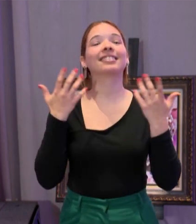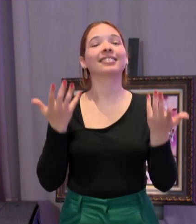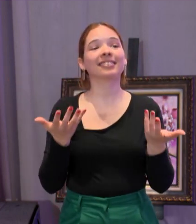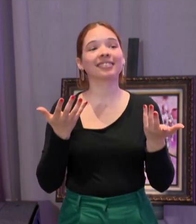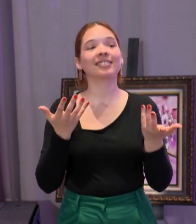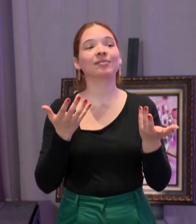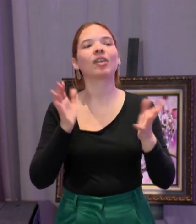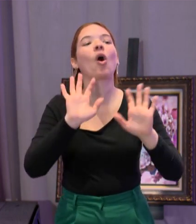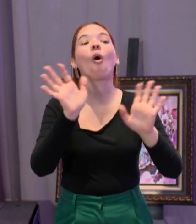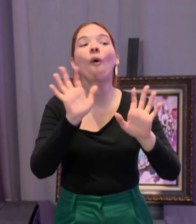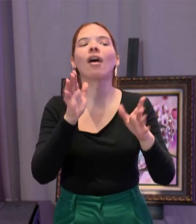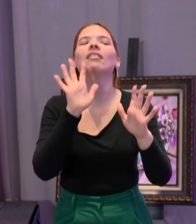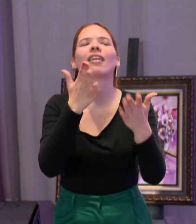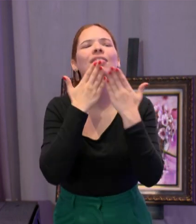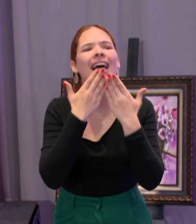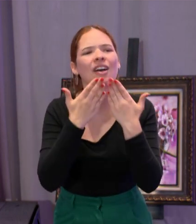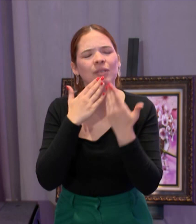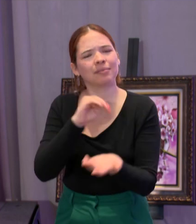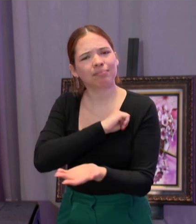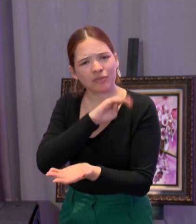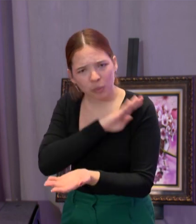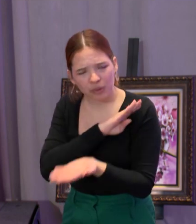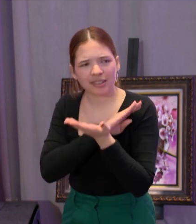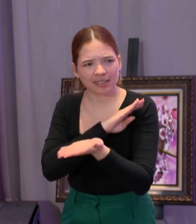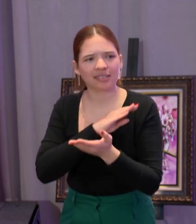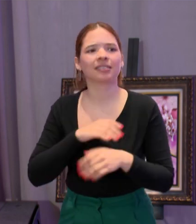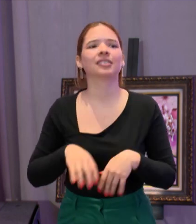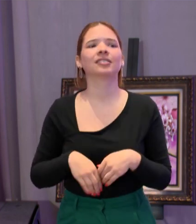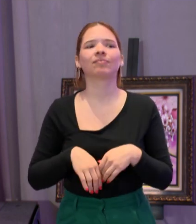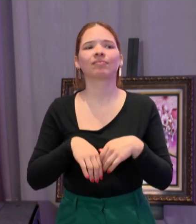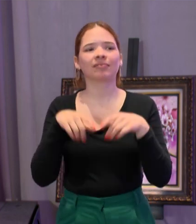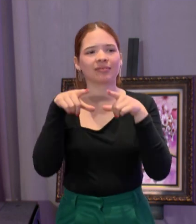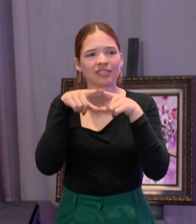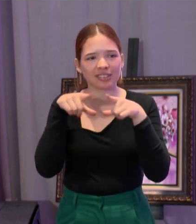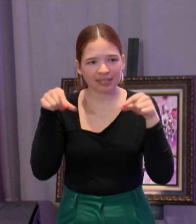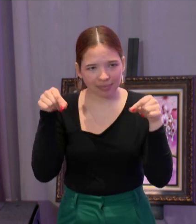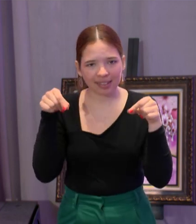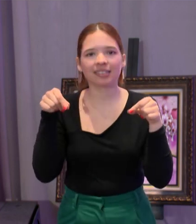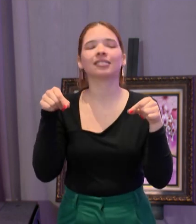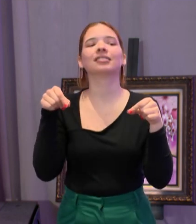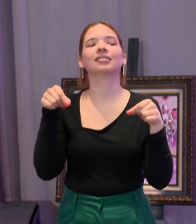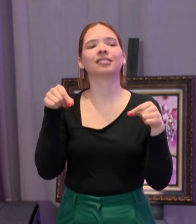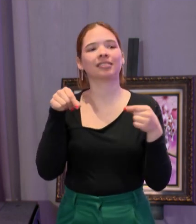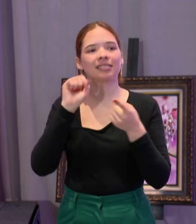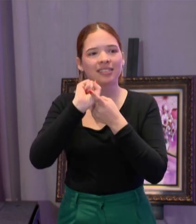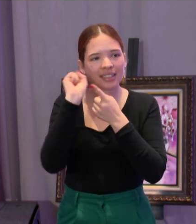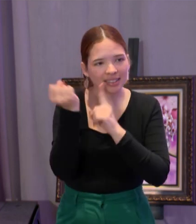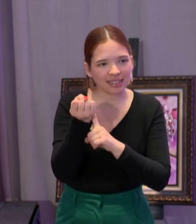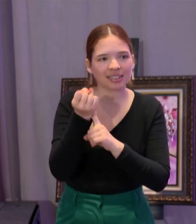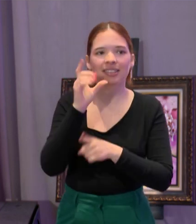MAYOR BOWSER, AND THE D.C. GOVERNMENT. JAPAN AMERICA SOCIETY OF WASHINGTON, D.C.; THE NATIONAL